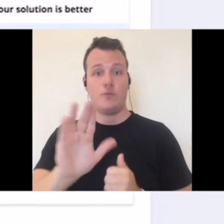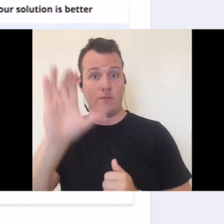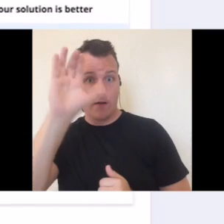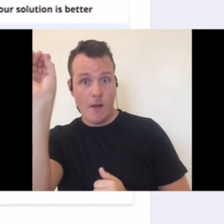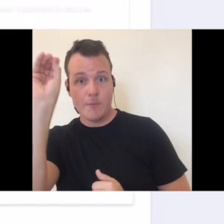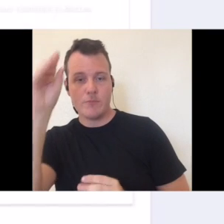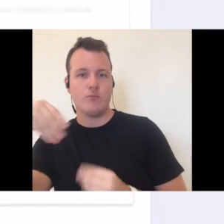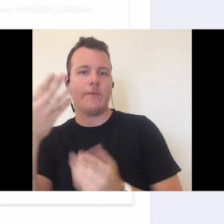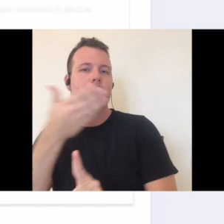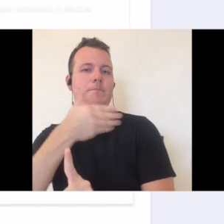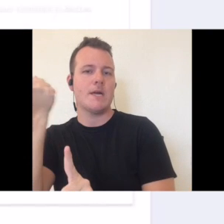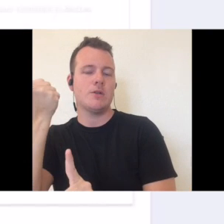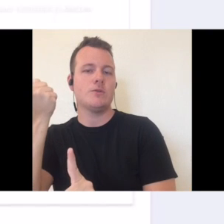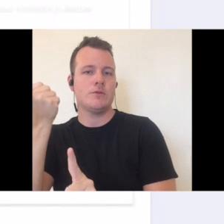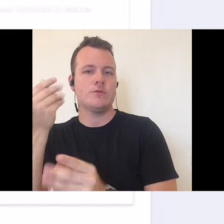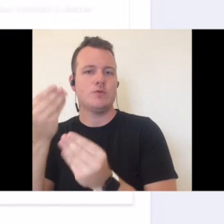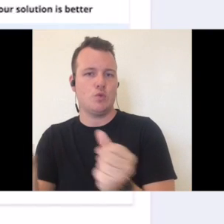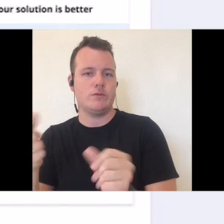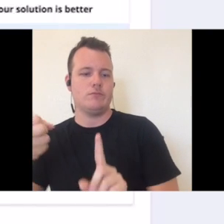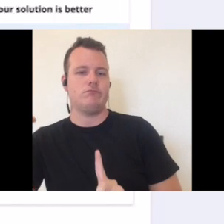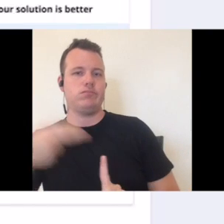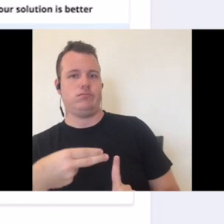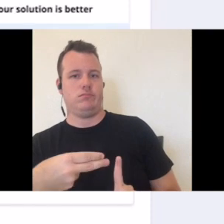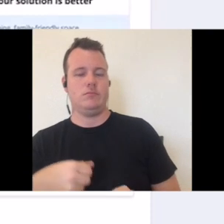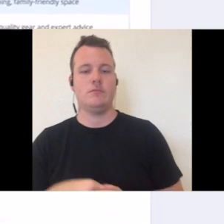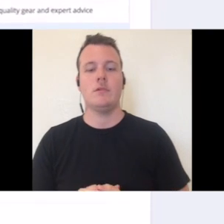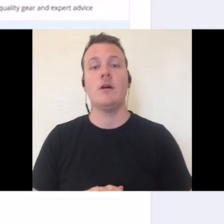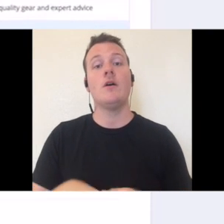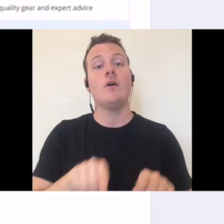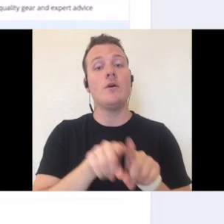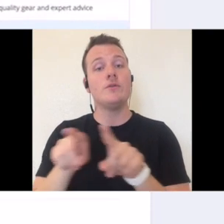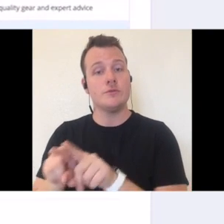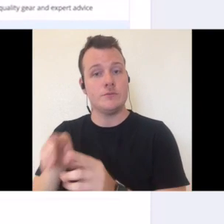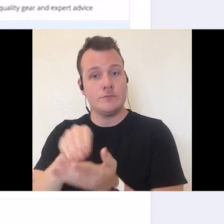company presents a better solution than theirs, and then you can also list what